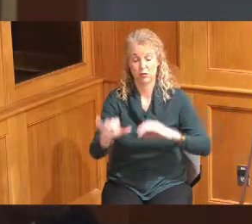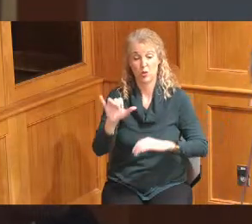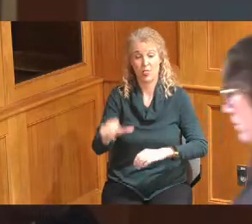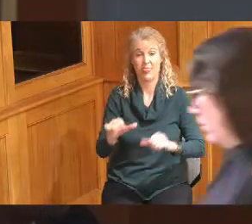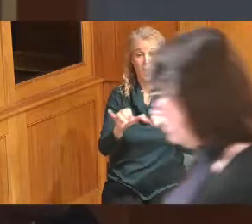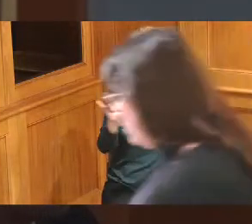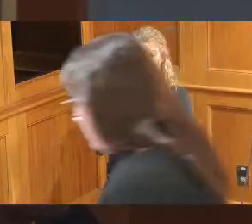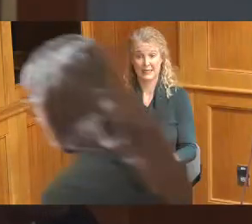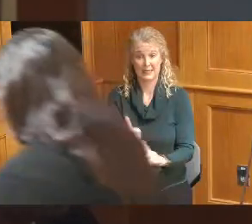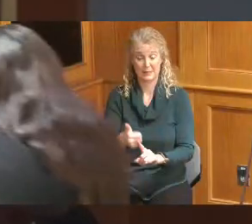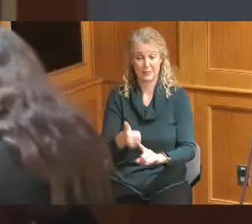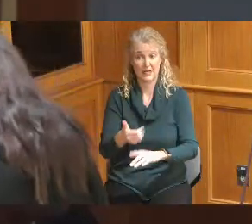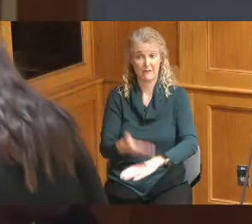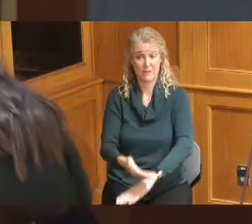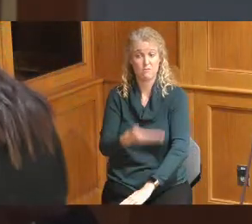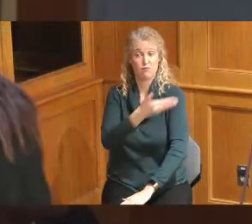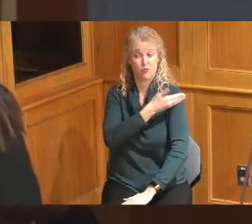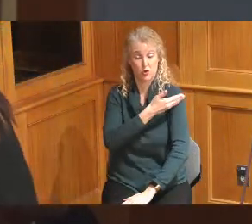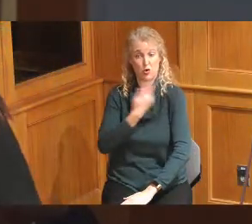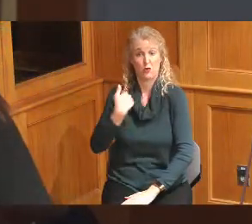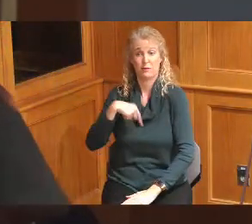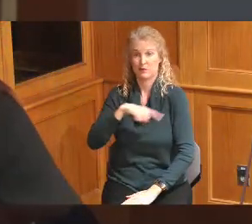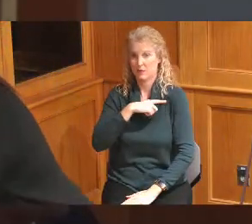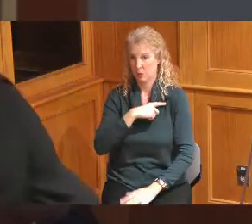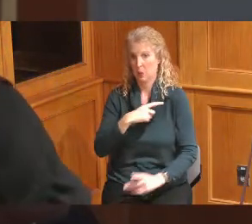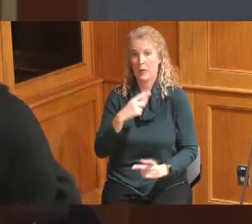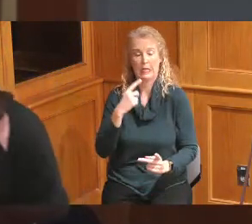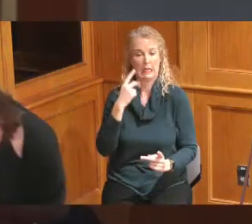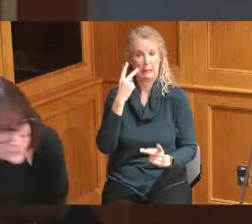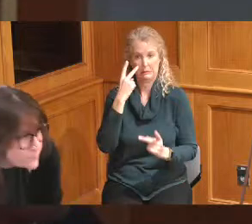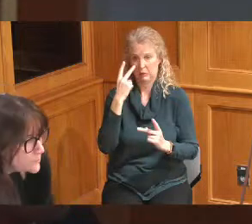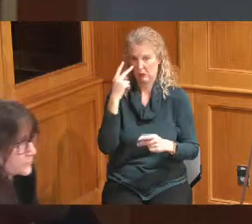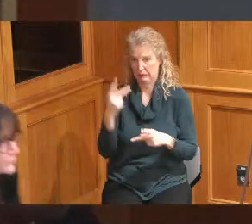that we also work with them when we develop the hazard mitigation plan there are Grant funds